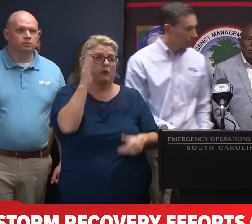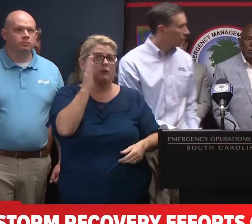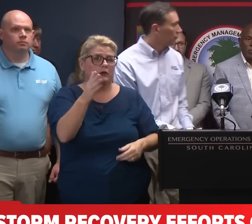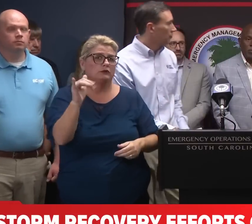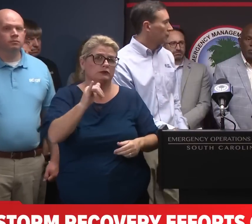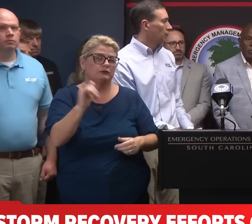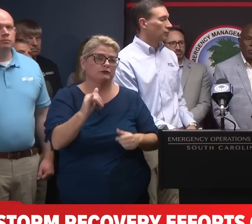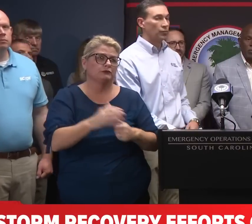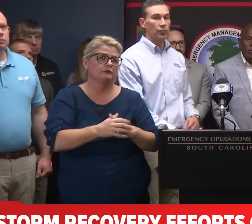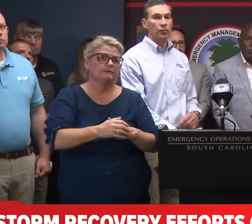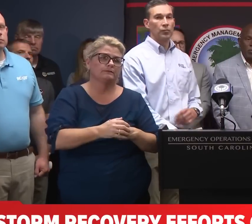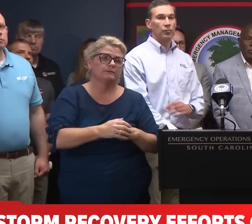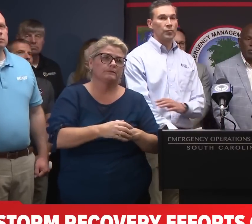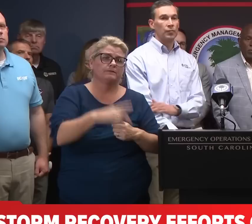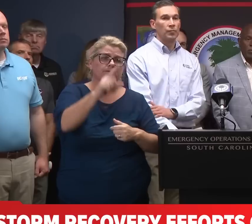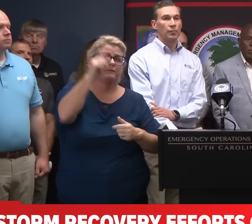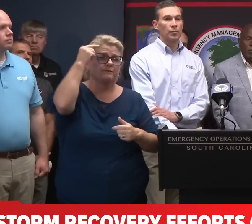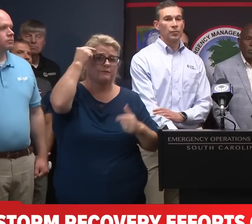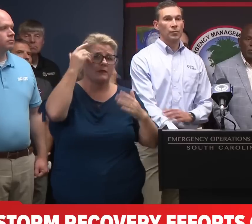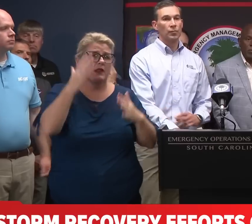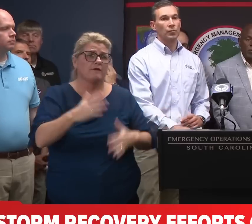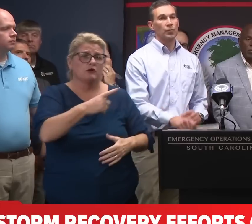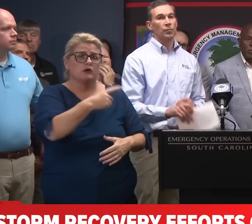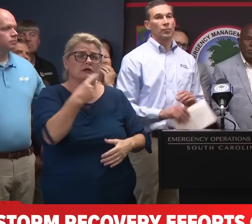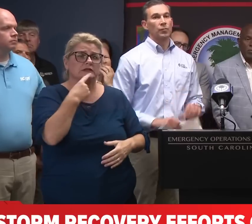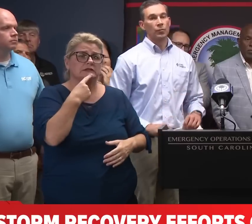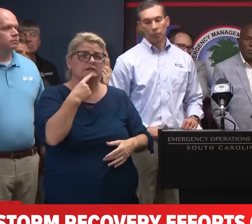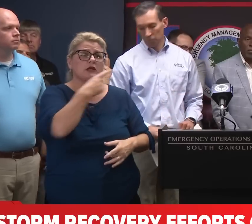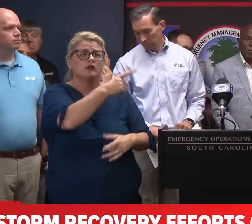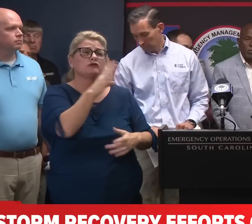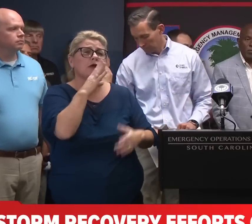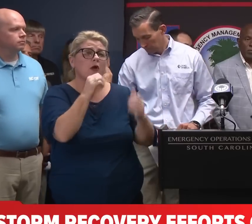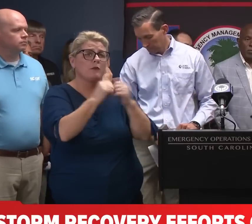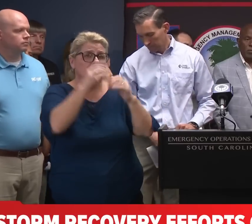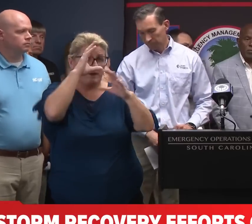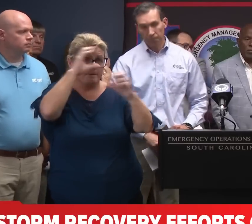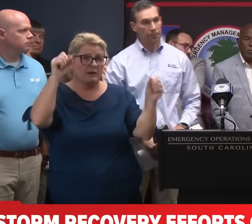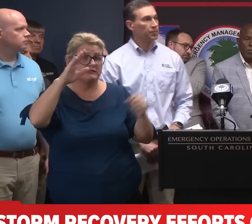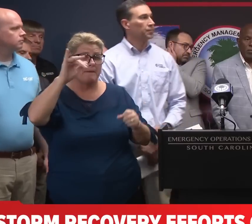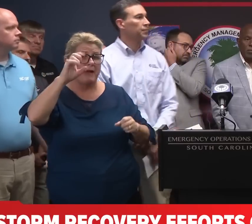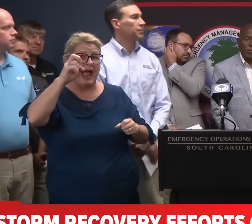Yes. Um Governor, you mentioned that you spoke with President Biden yesterday. Well, I didn't speak with